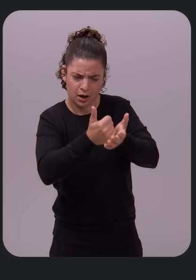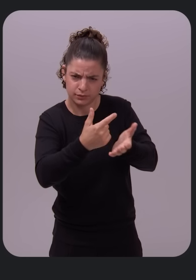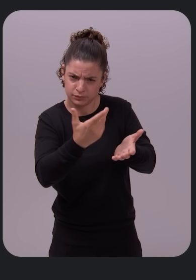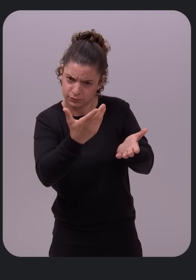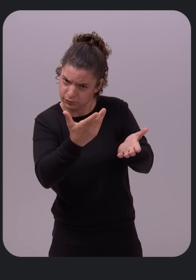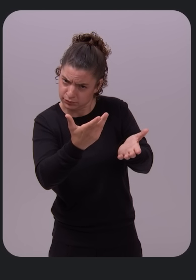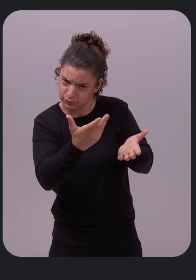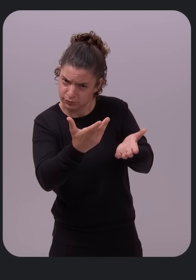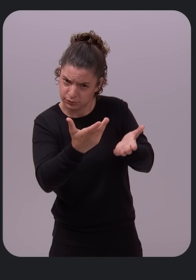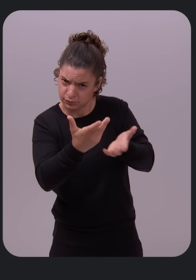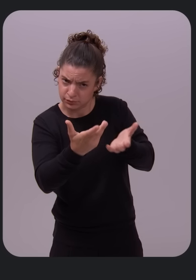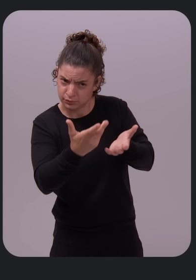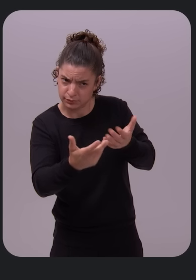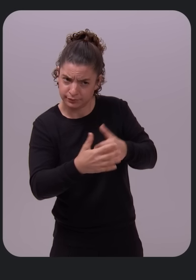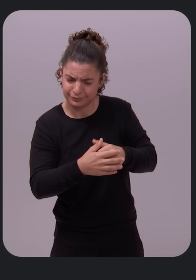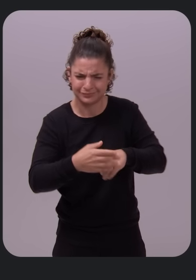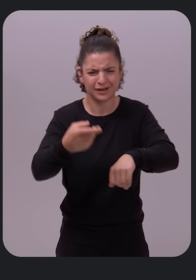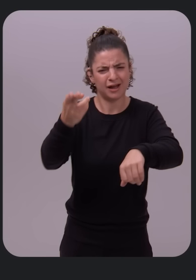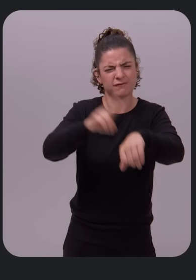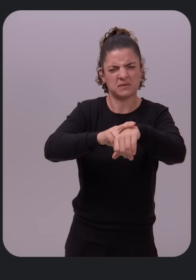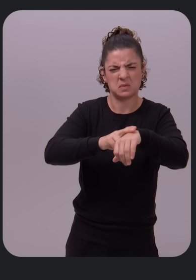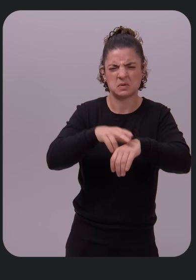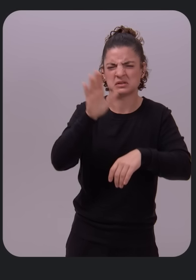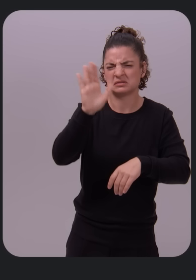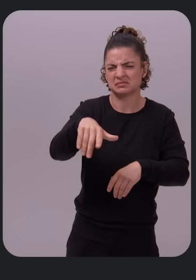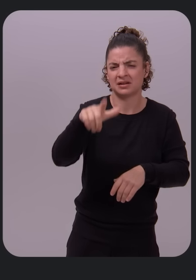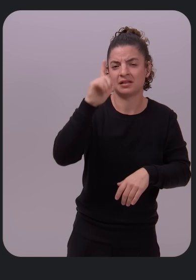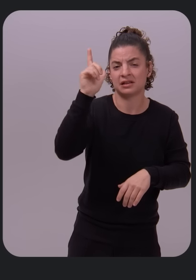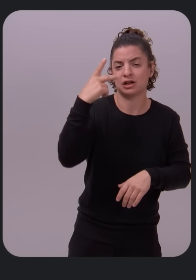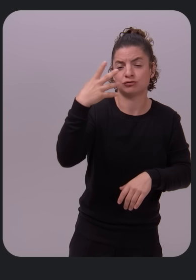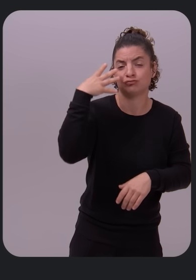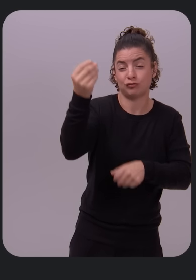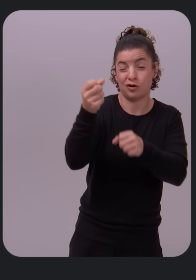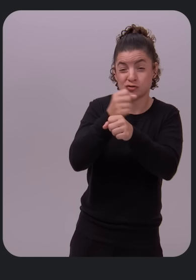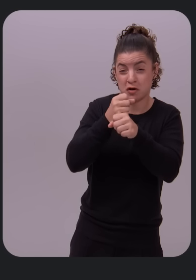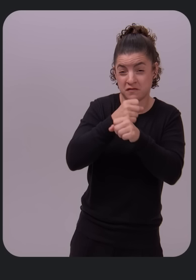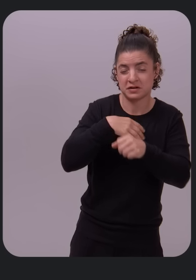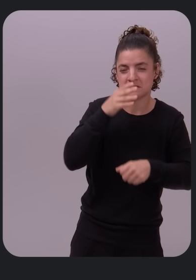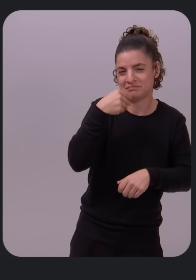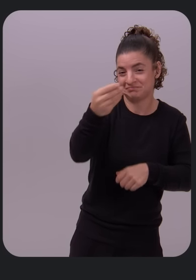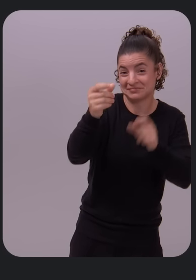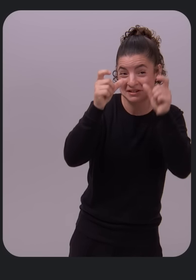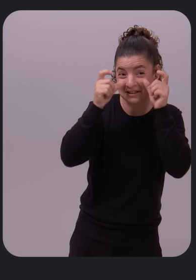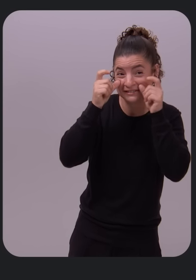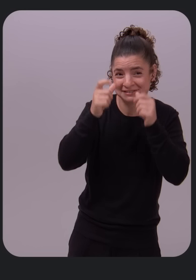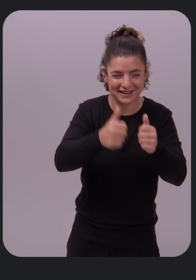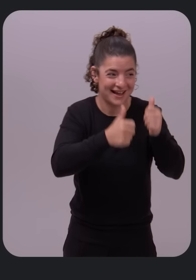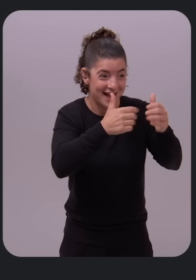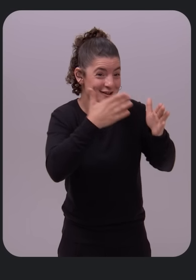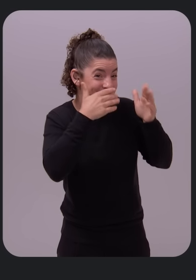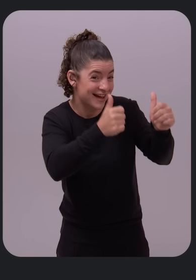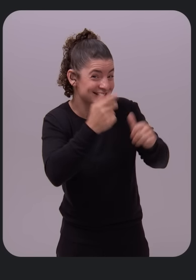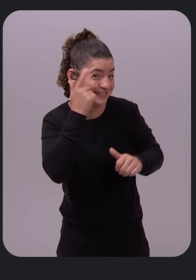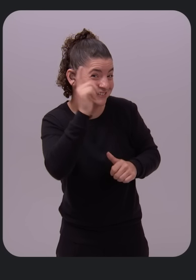So what do you say? Of course. Let's get coffee after this, and I'll bring you those glasses. Awesome, we'll see you then. Good luck. Thank you.